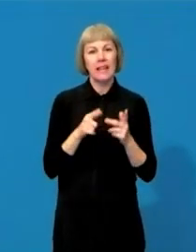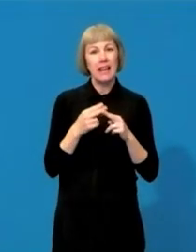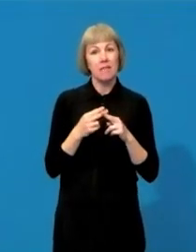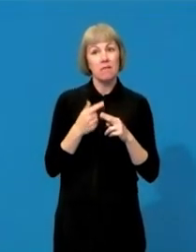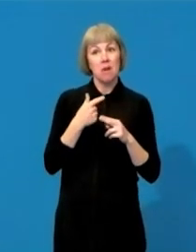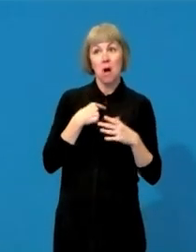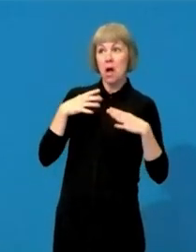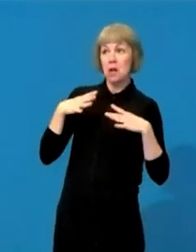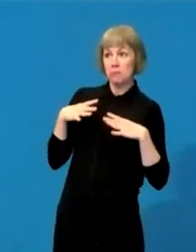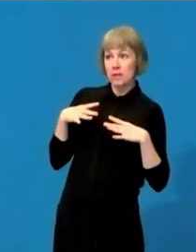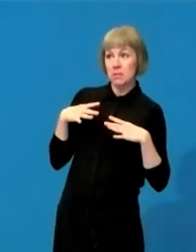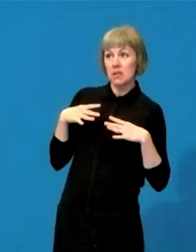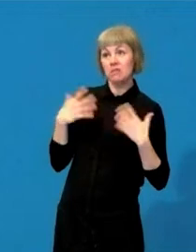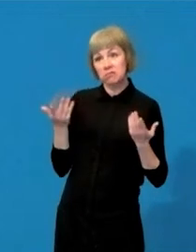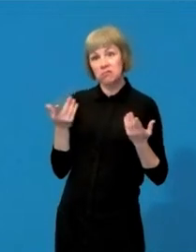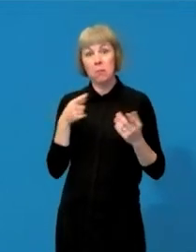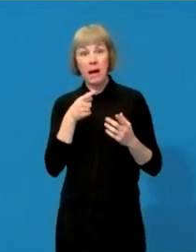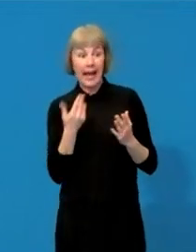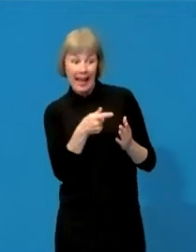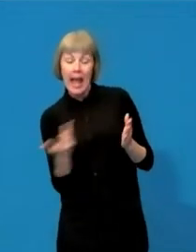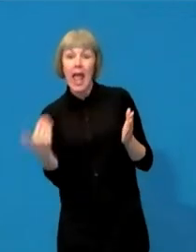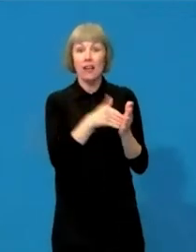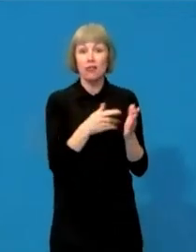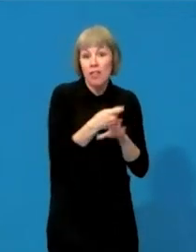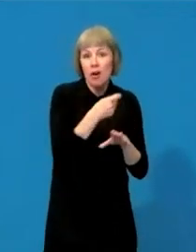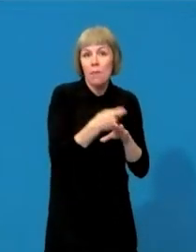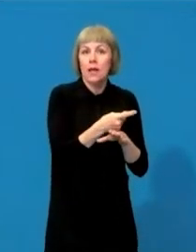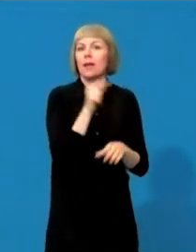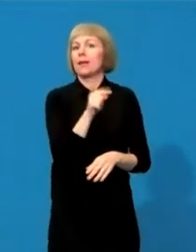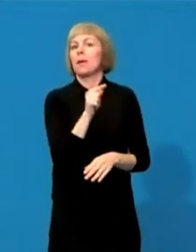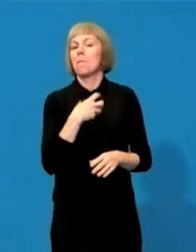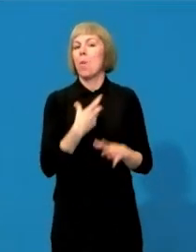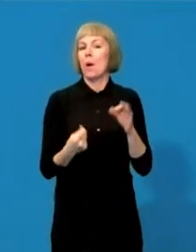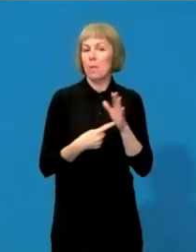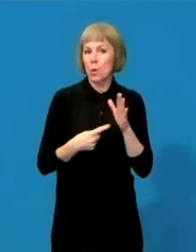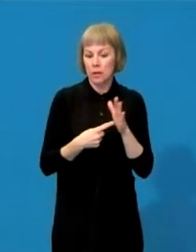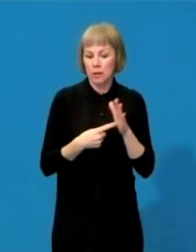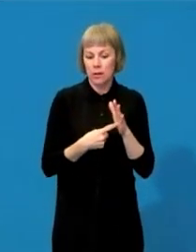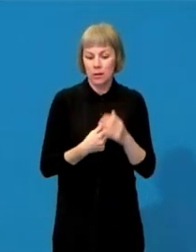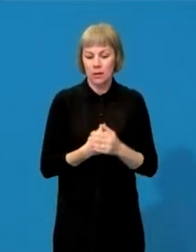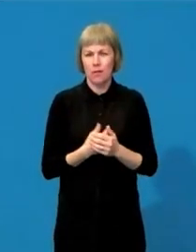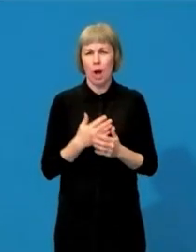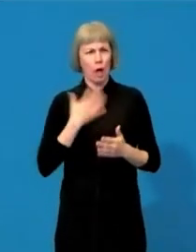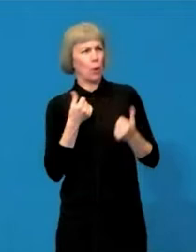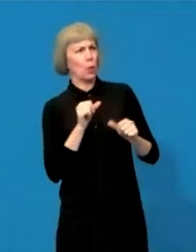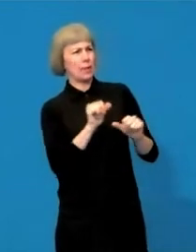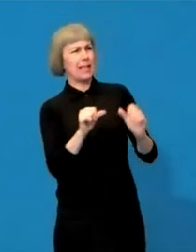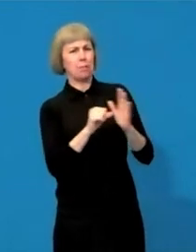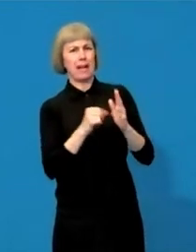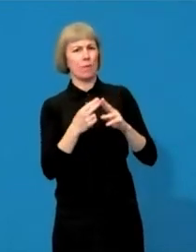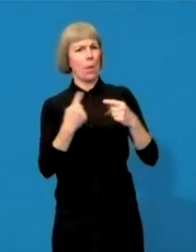You know. Because I'm not going to go - like, use his money up for myself when he